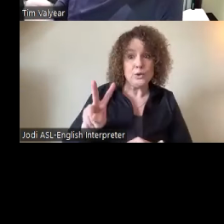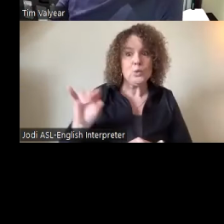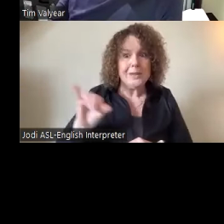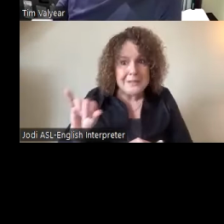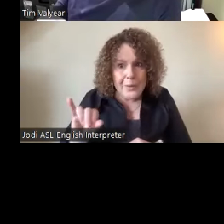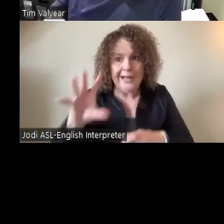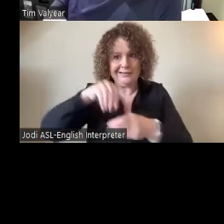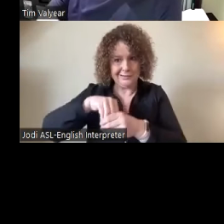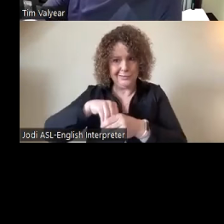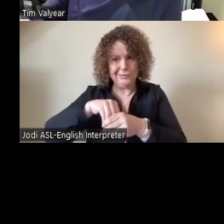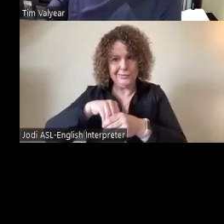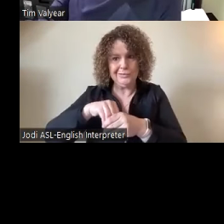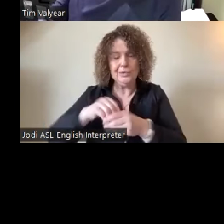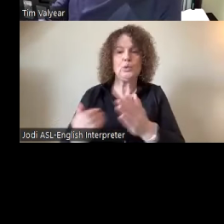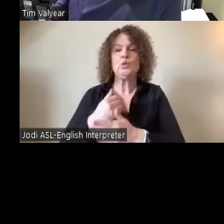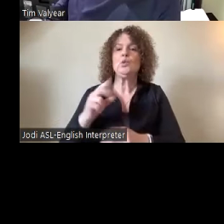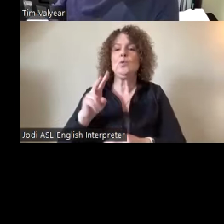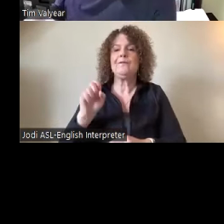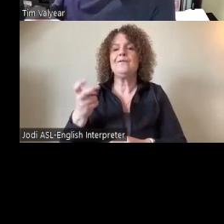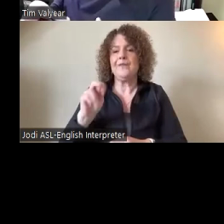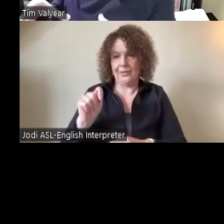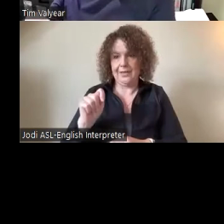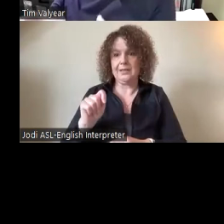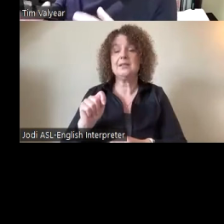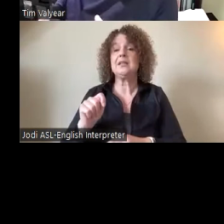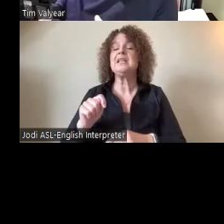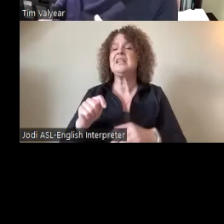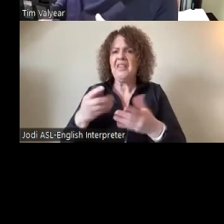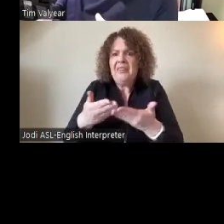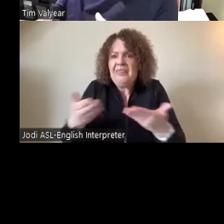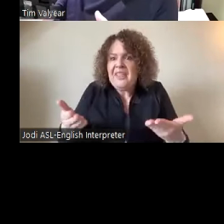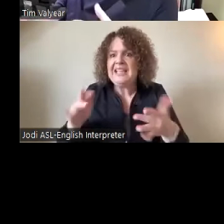Omicron is a variant of concern and the new variant